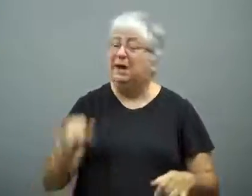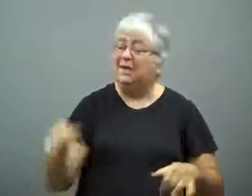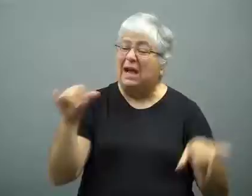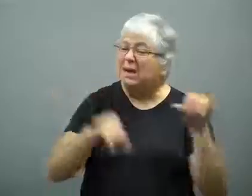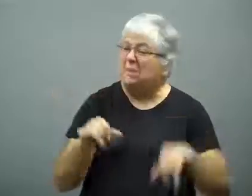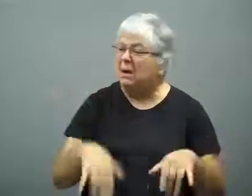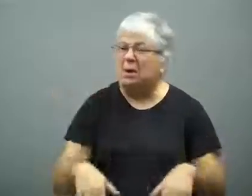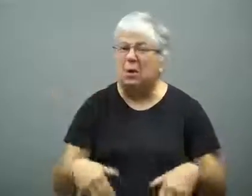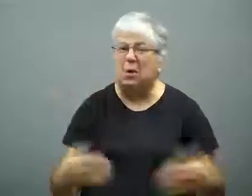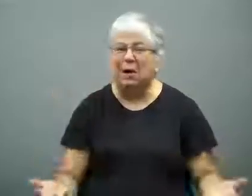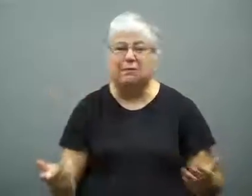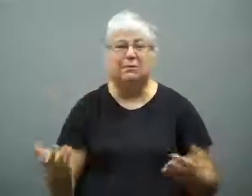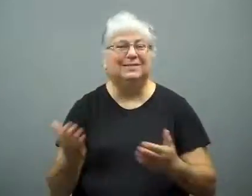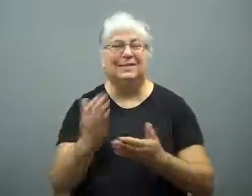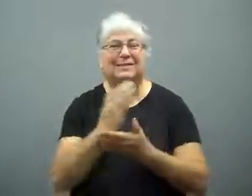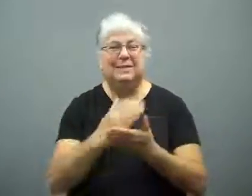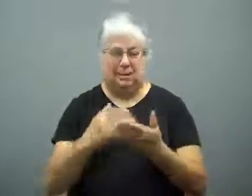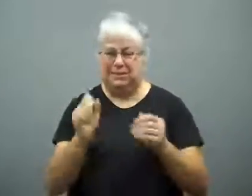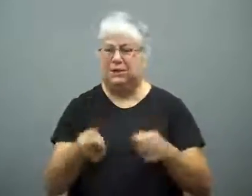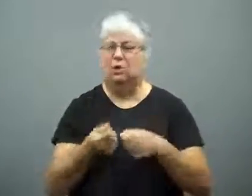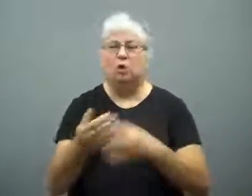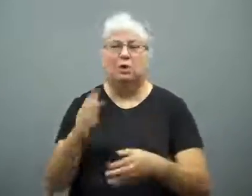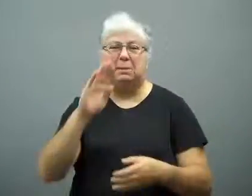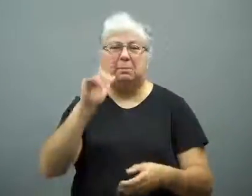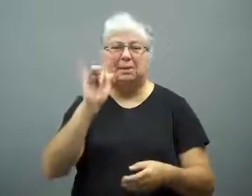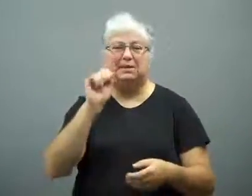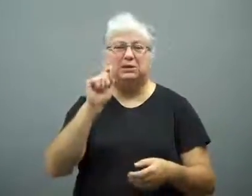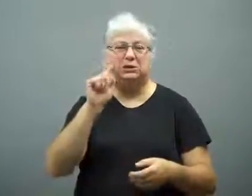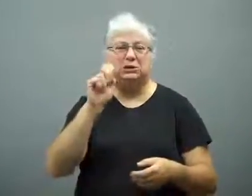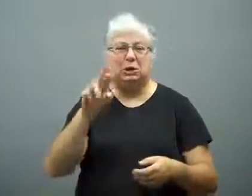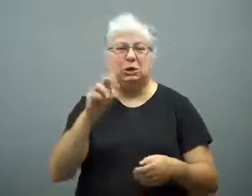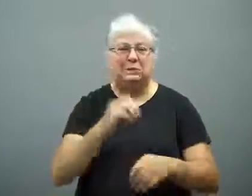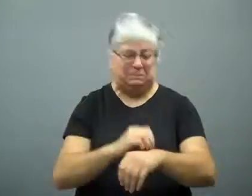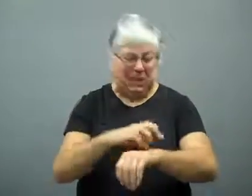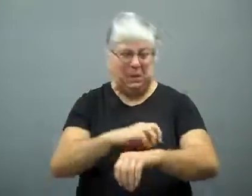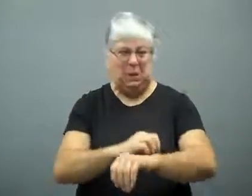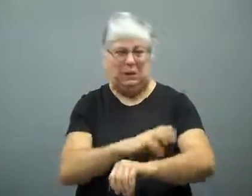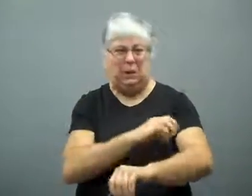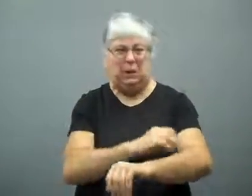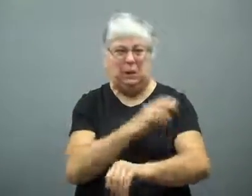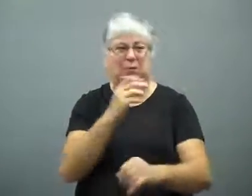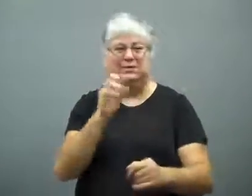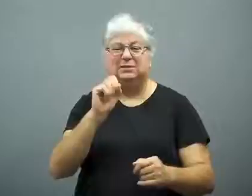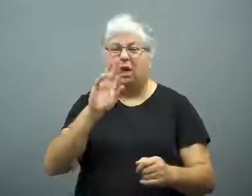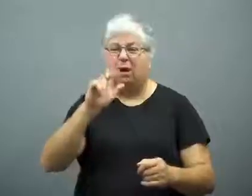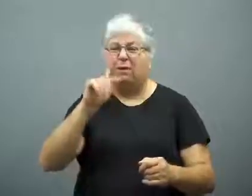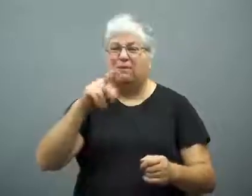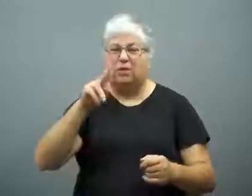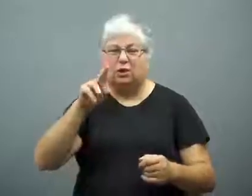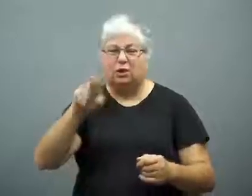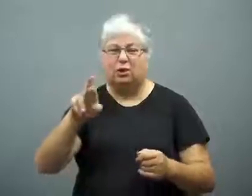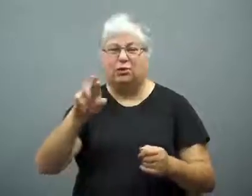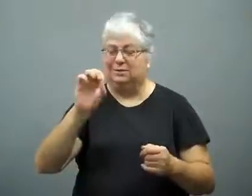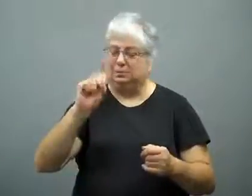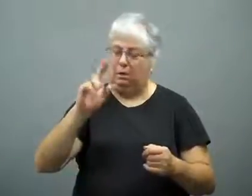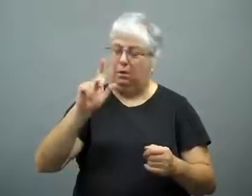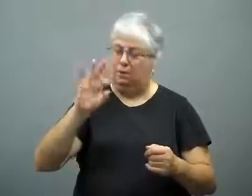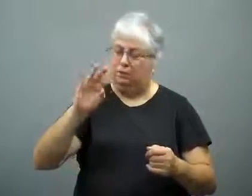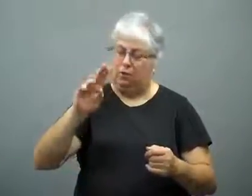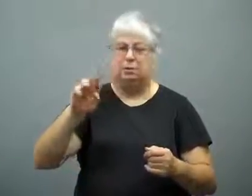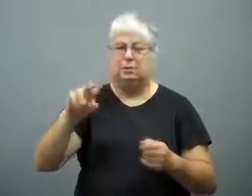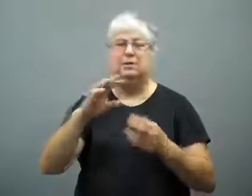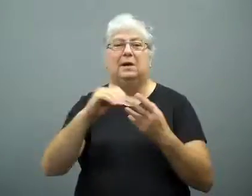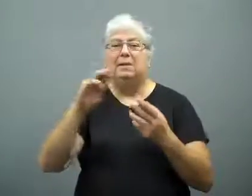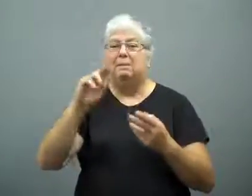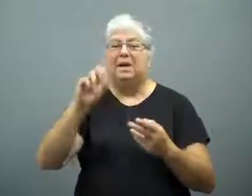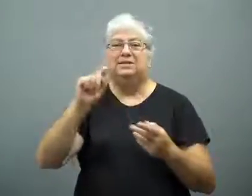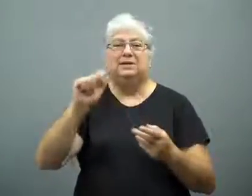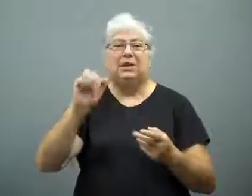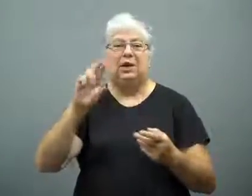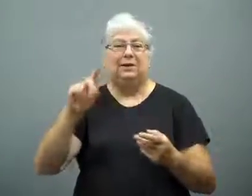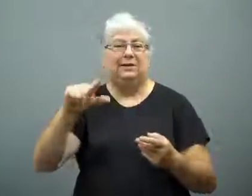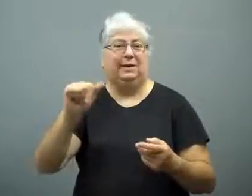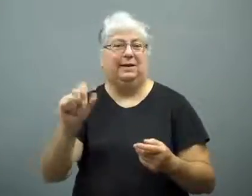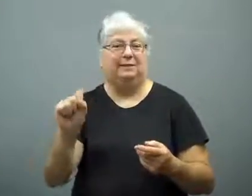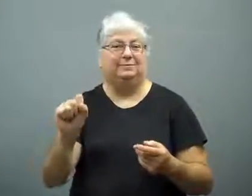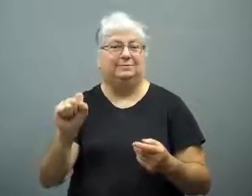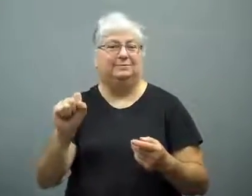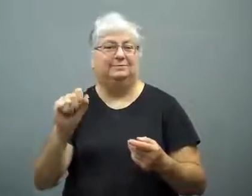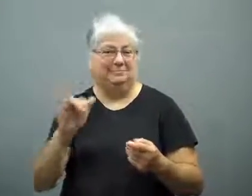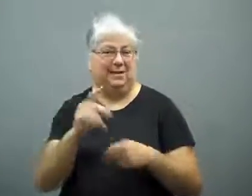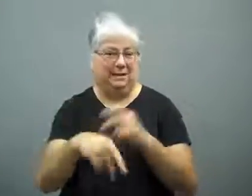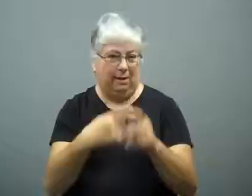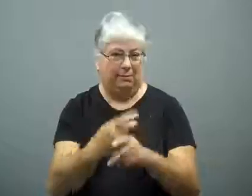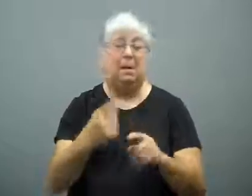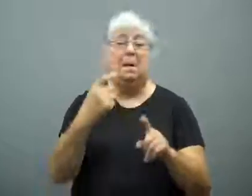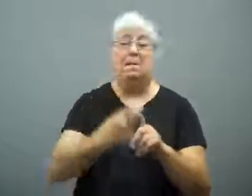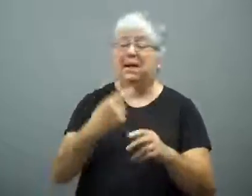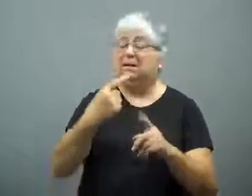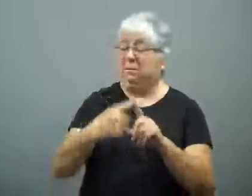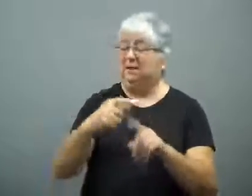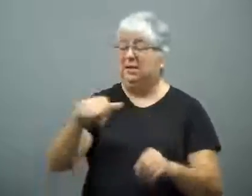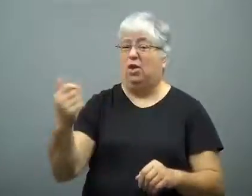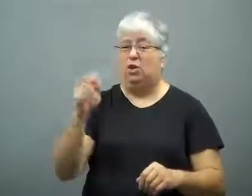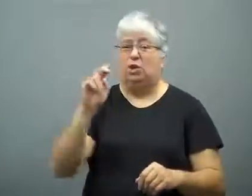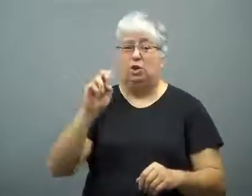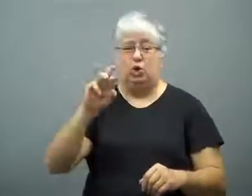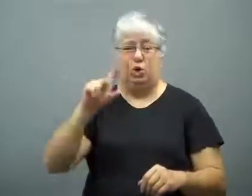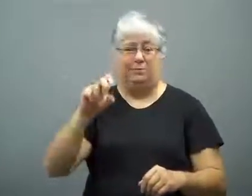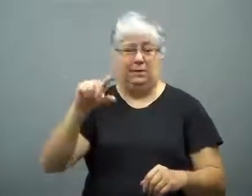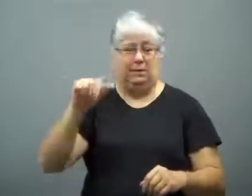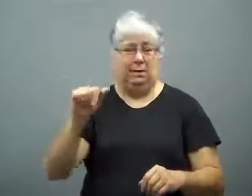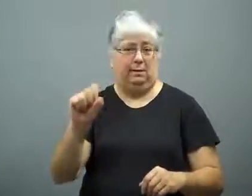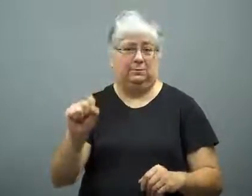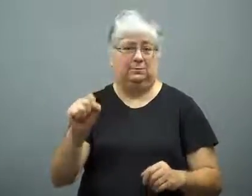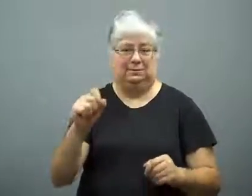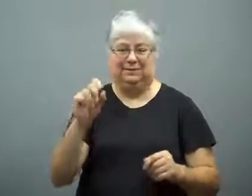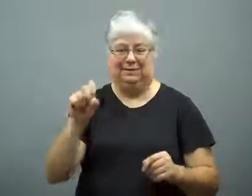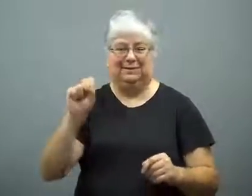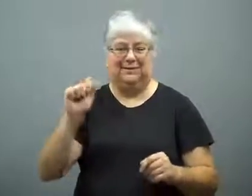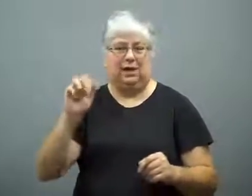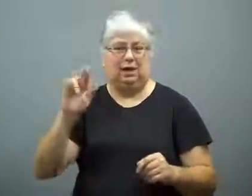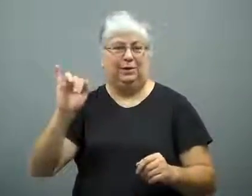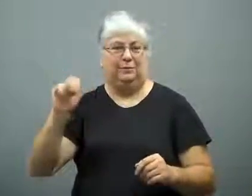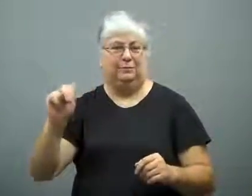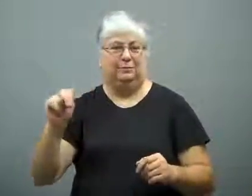Some are blistering agents like sulfur and mustard gas.